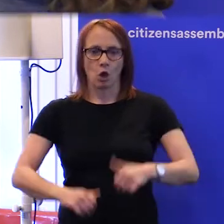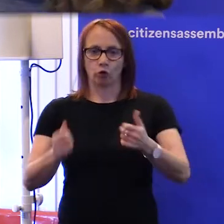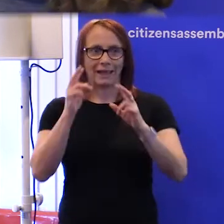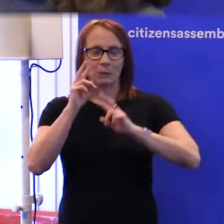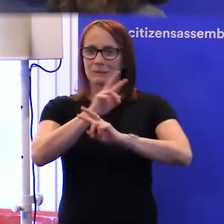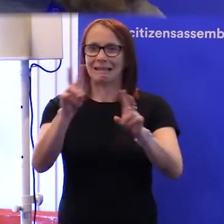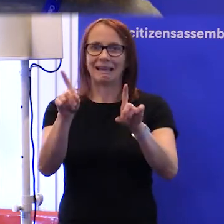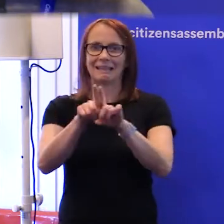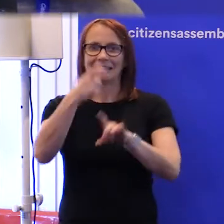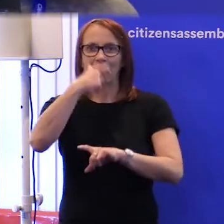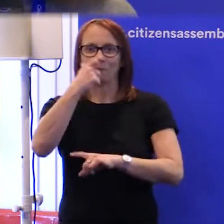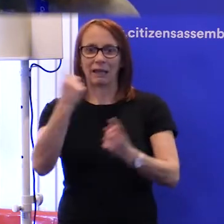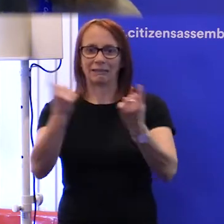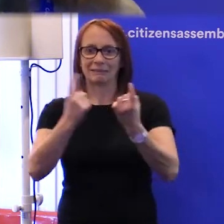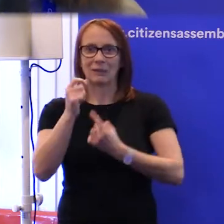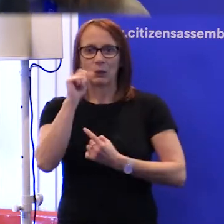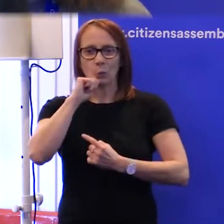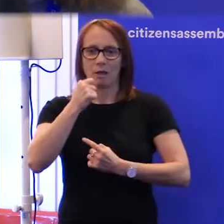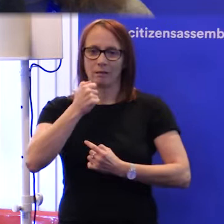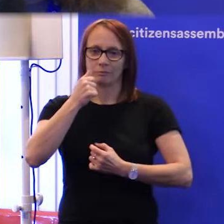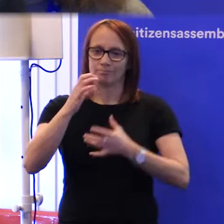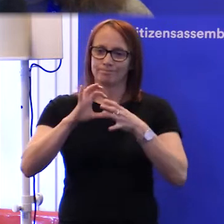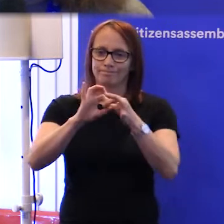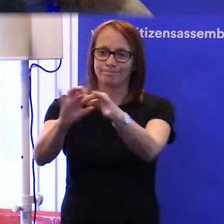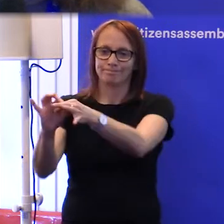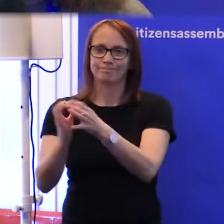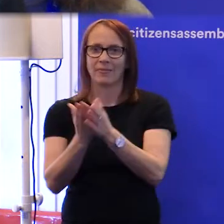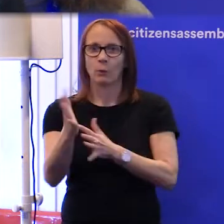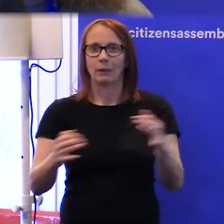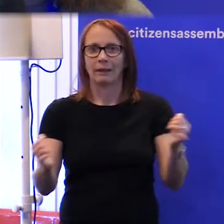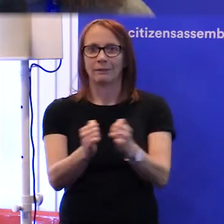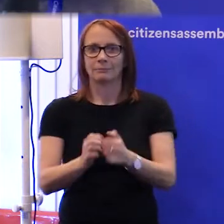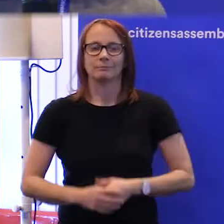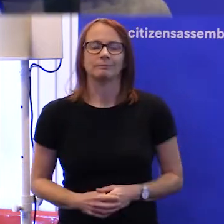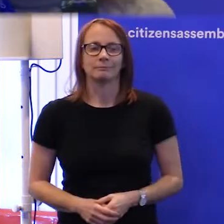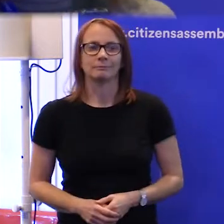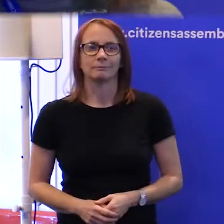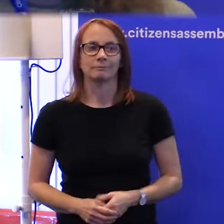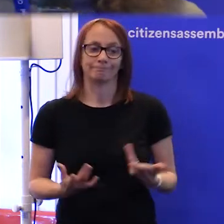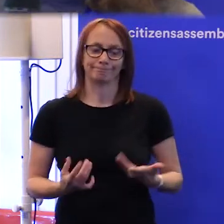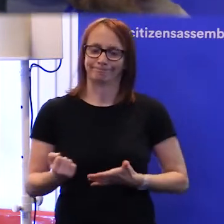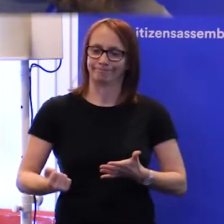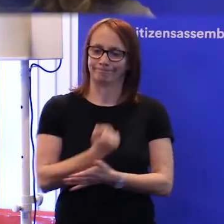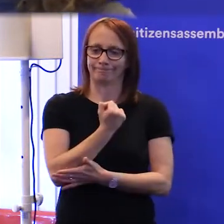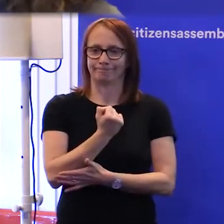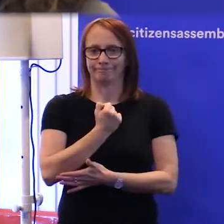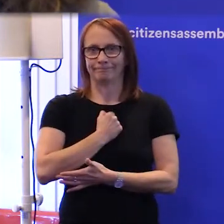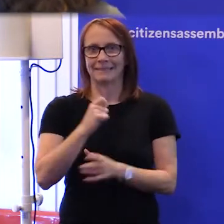so many faces back again and we'll get to know each other and Trust will build again across the weekend now unfortunately my co convener David